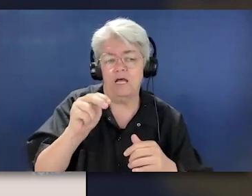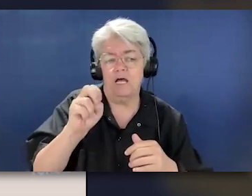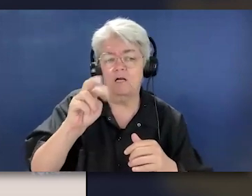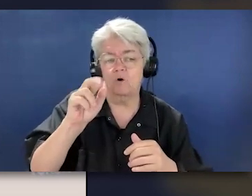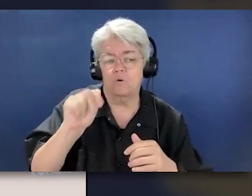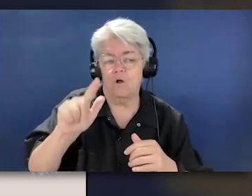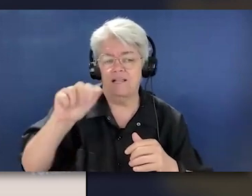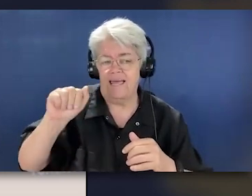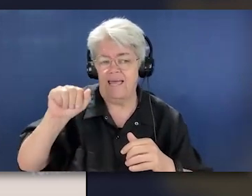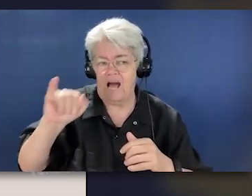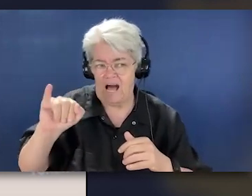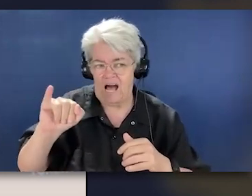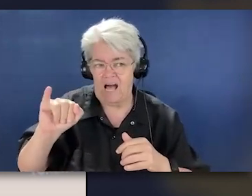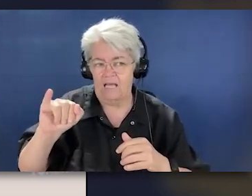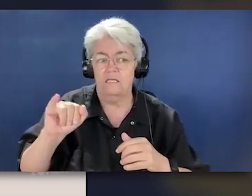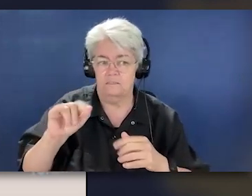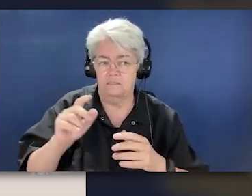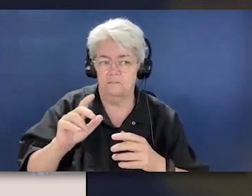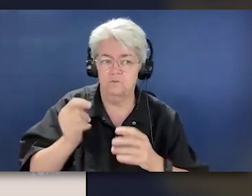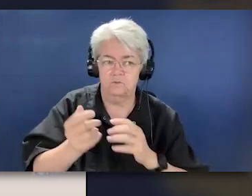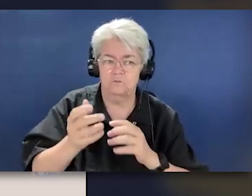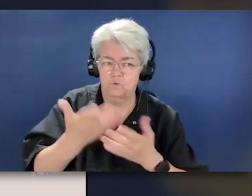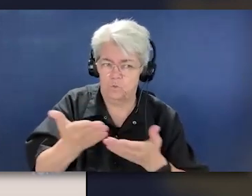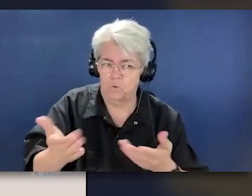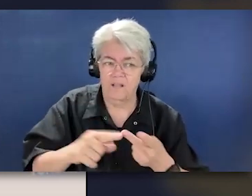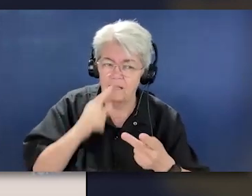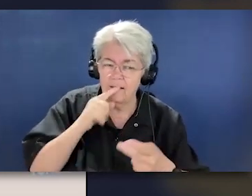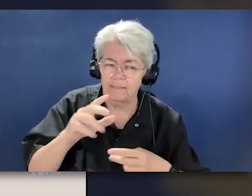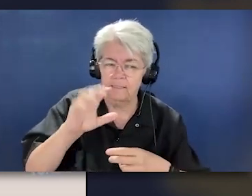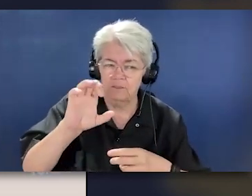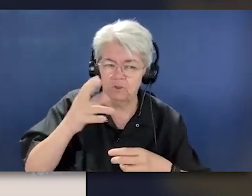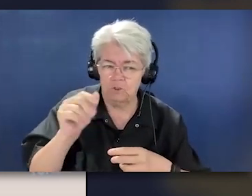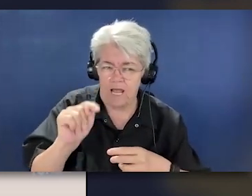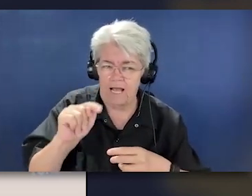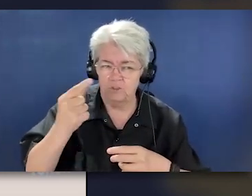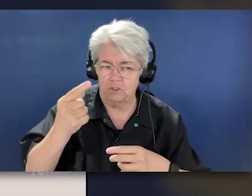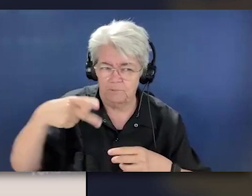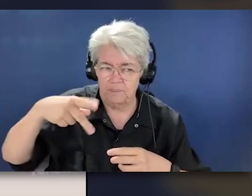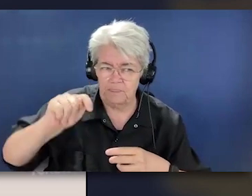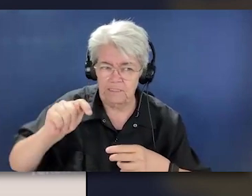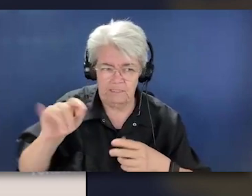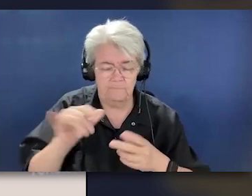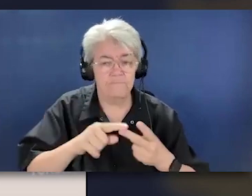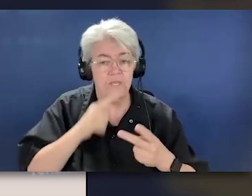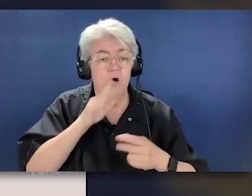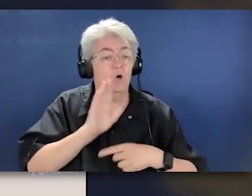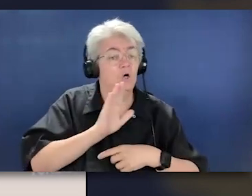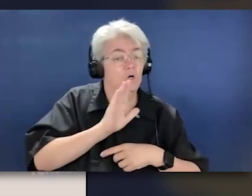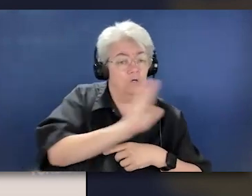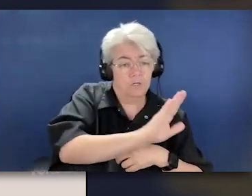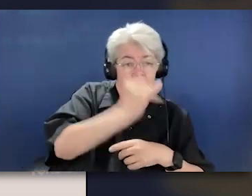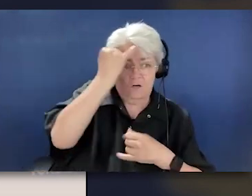a very quickly evolving landscape. Dr. Stewart’s critical approach is grounded in her extensive